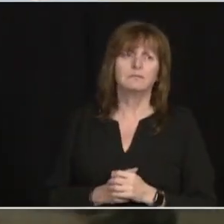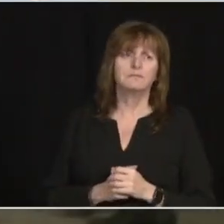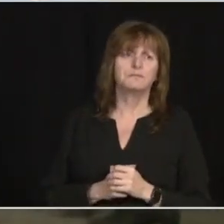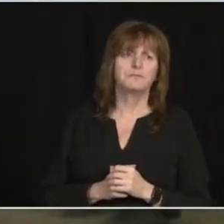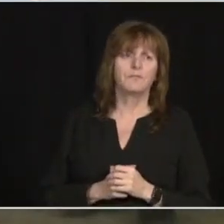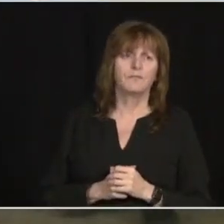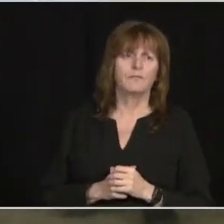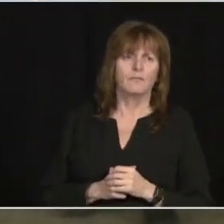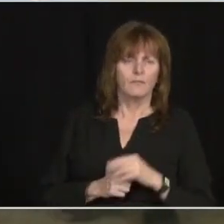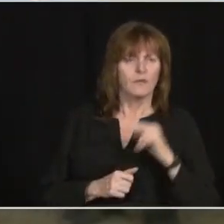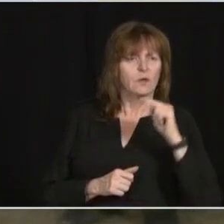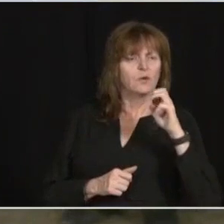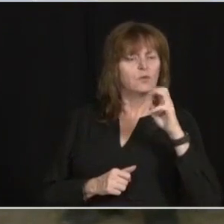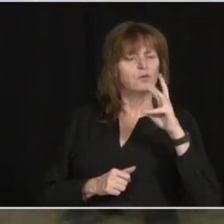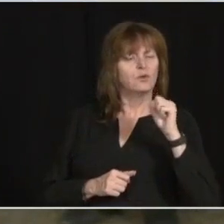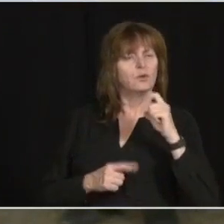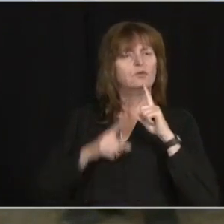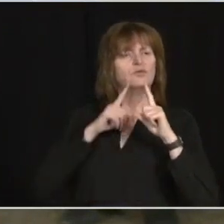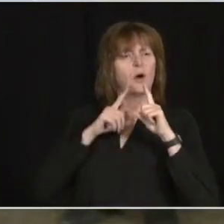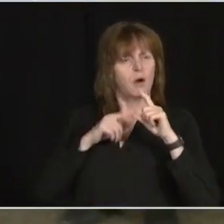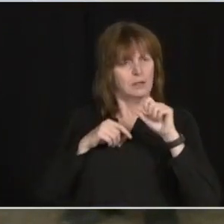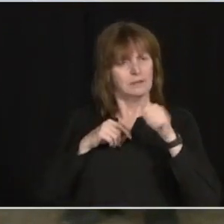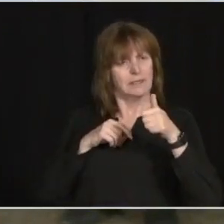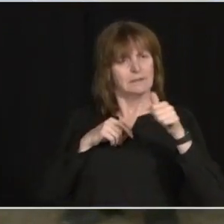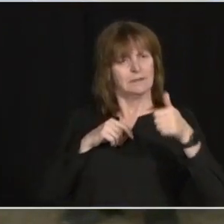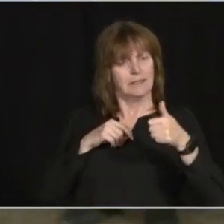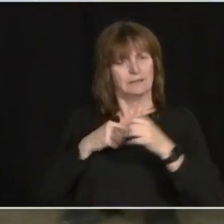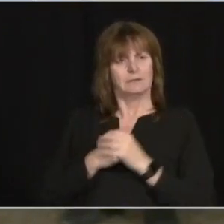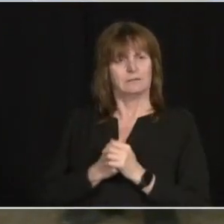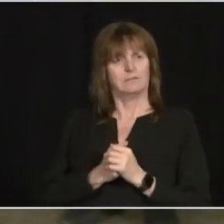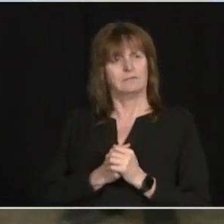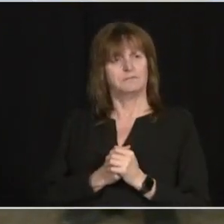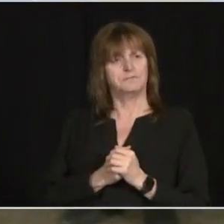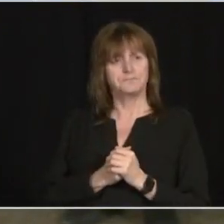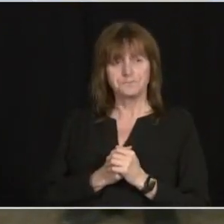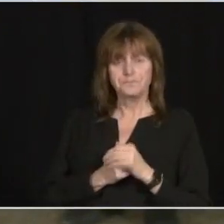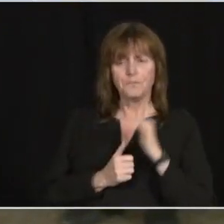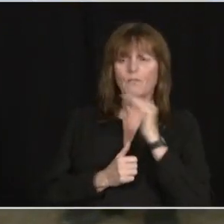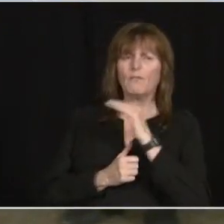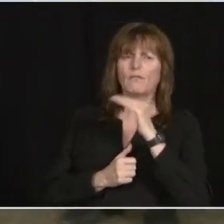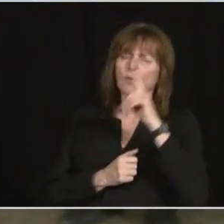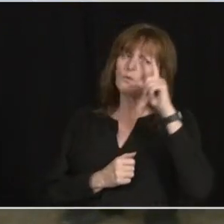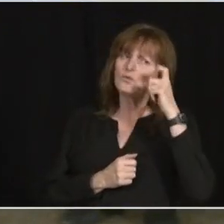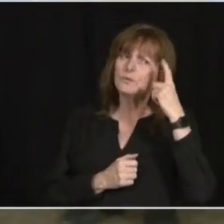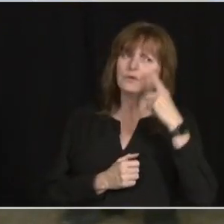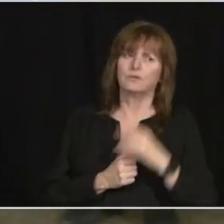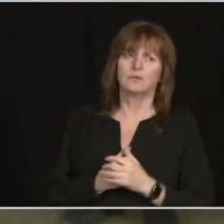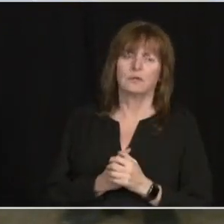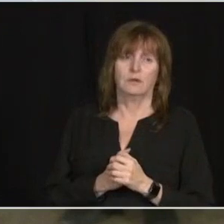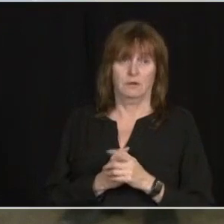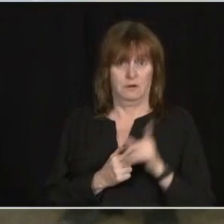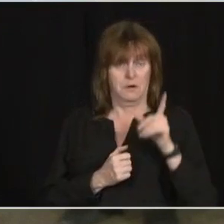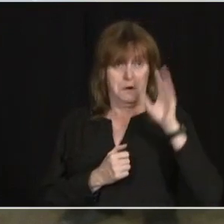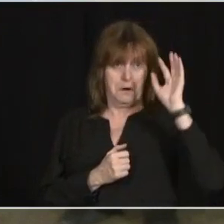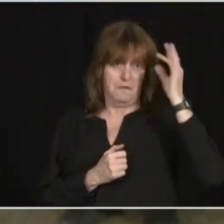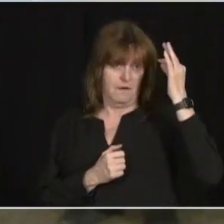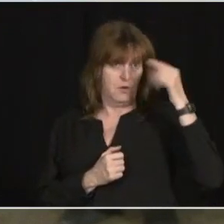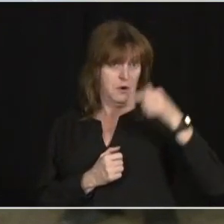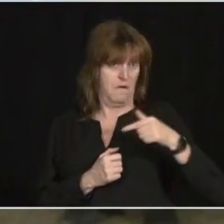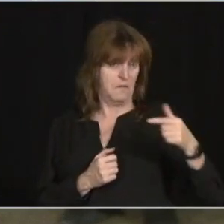comes from Siobhan Morris. My question is for the premier. We heard the federal government say today there won't be Canada